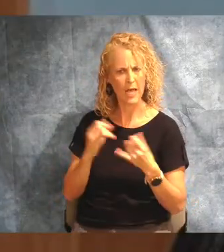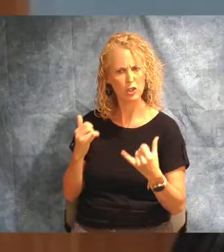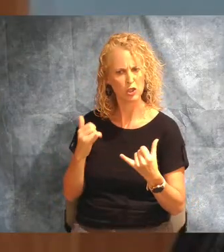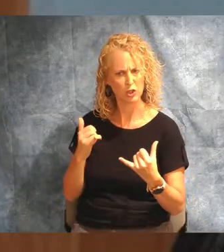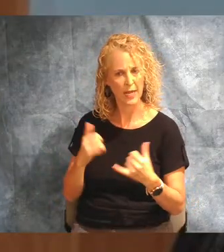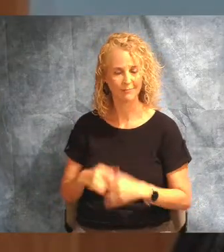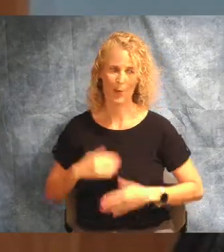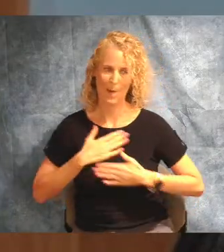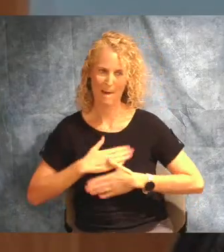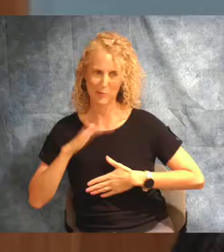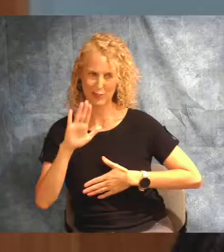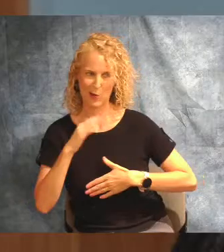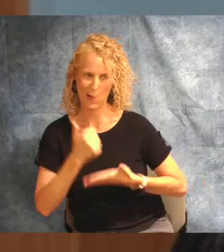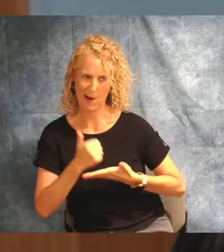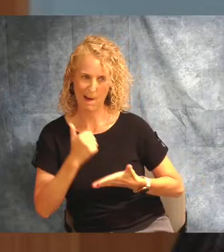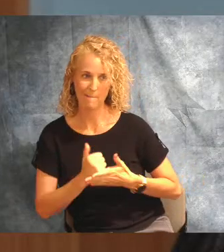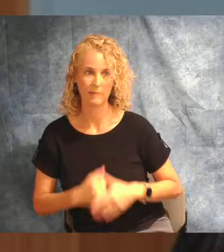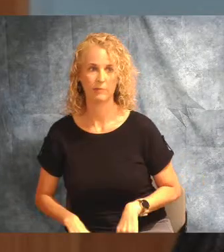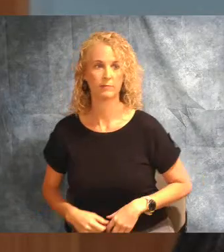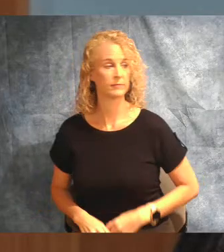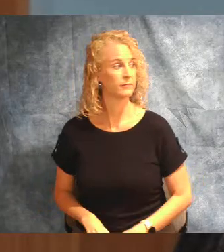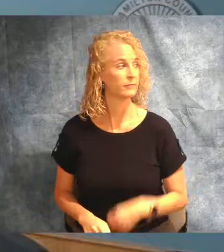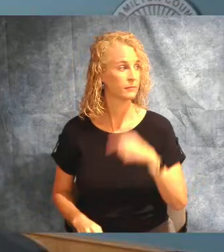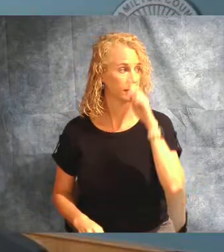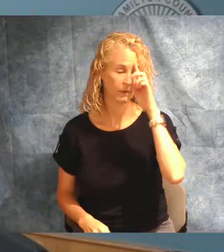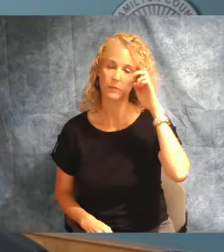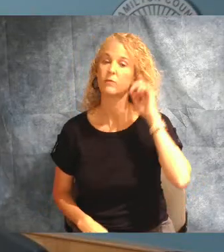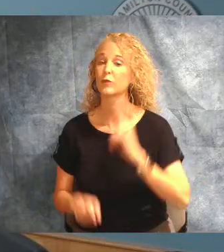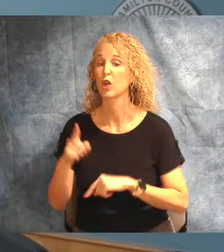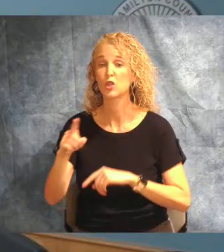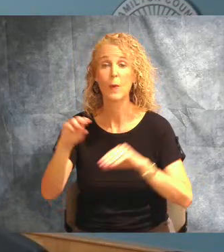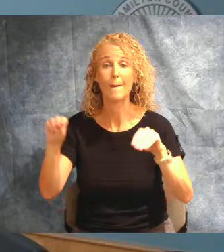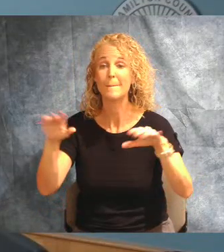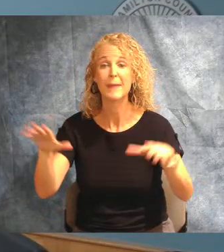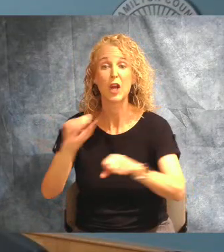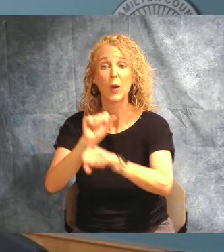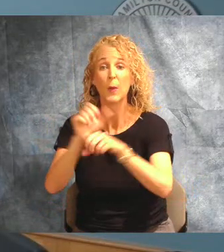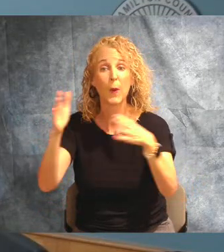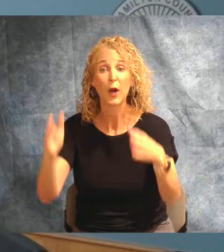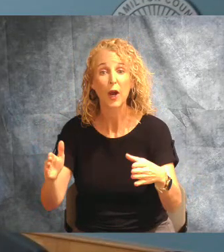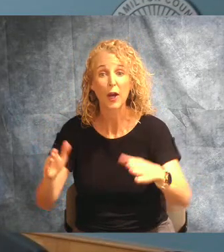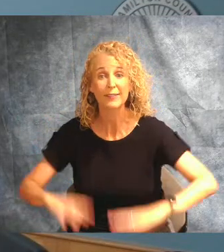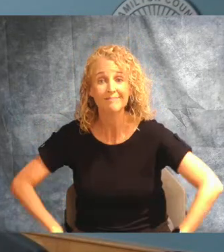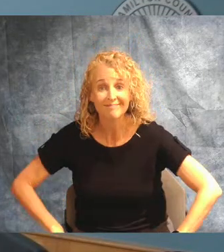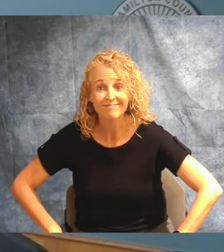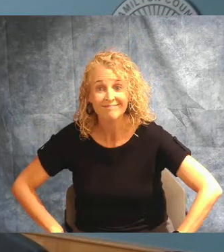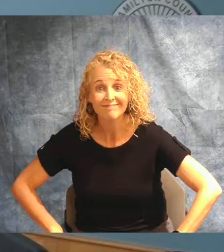Appreciate it. Thank you. Sure. Well, you will be a miracle worker because I just cannot see how the